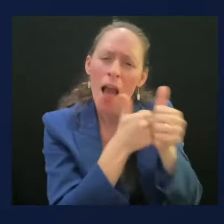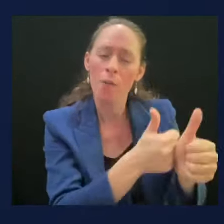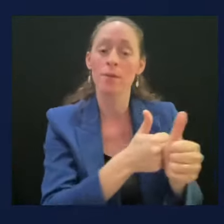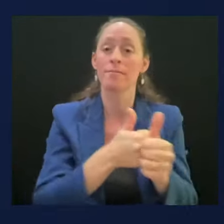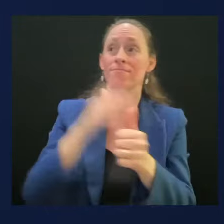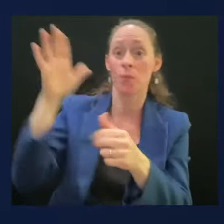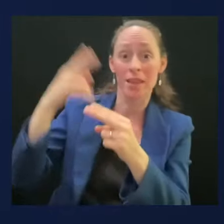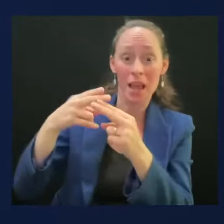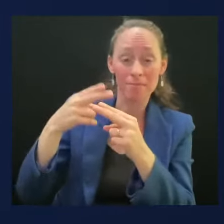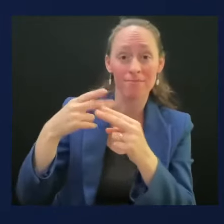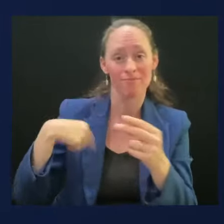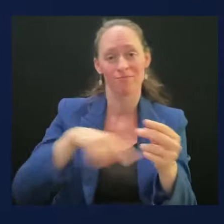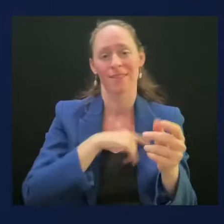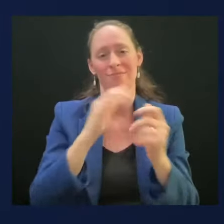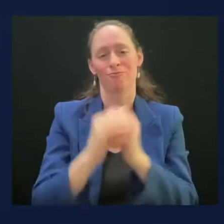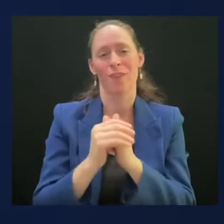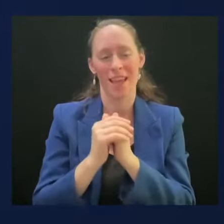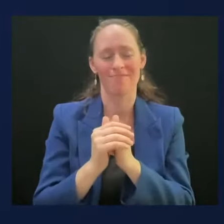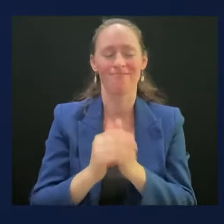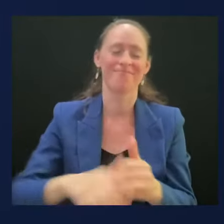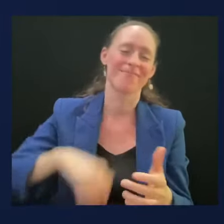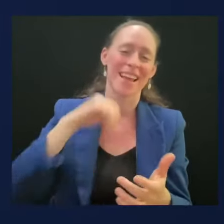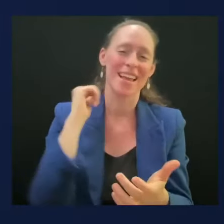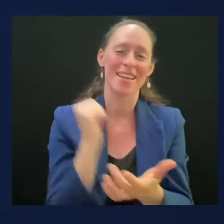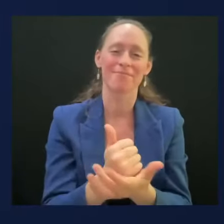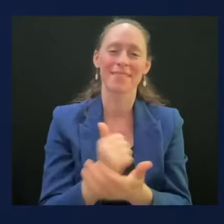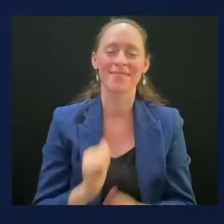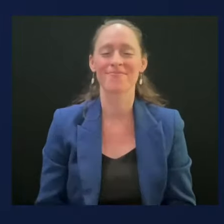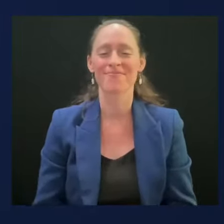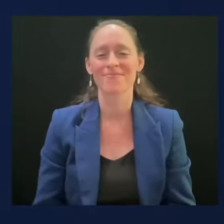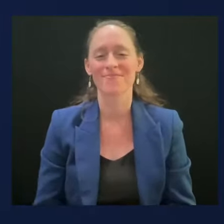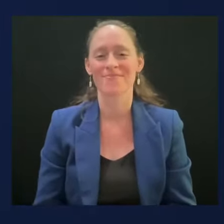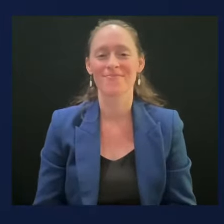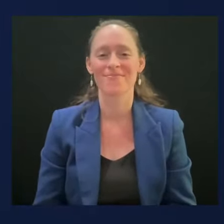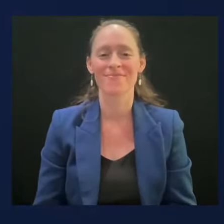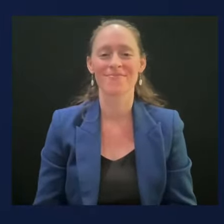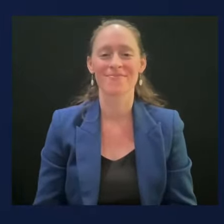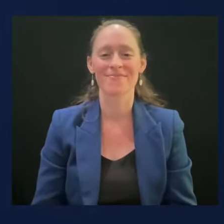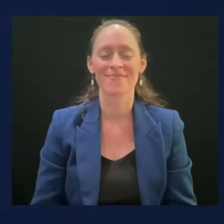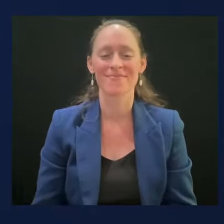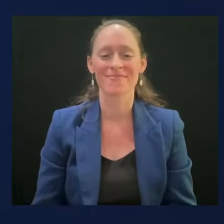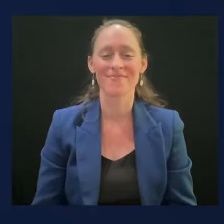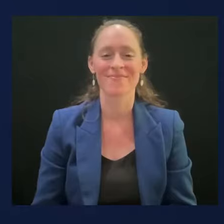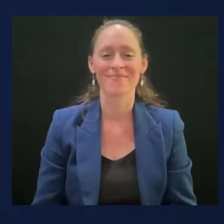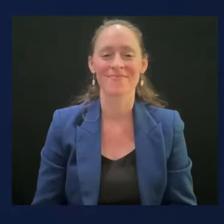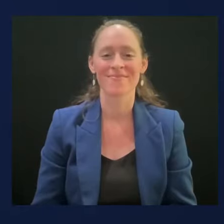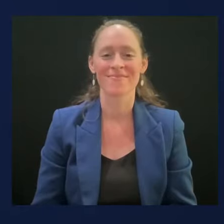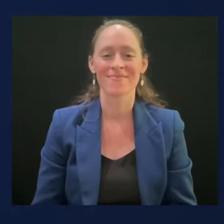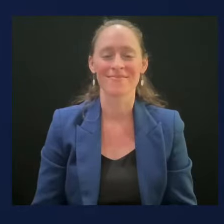Female Speaker: Please remain standing for the United States Navy Band and Sea Chanters Chorus in singing our national anthem.